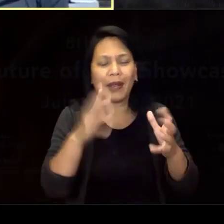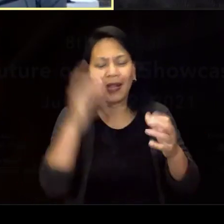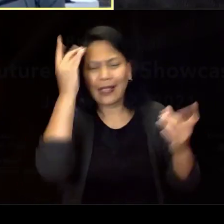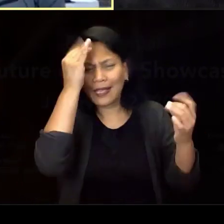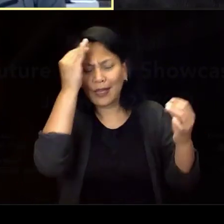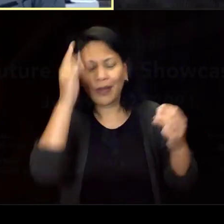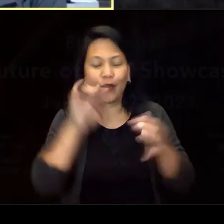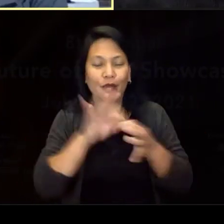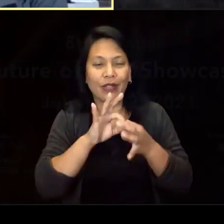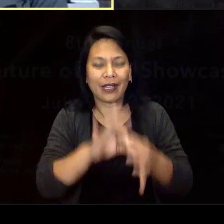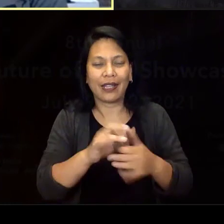I love, I love period stuff.